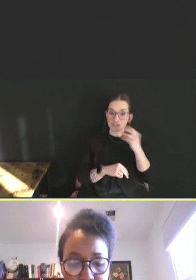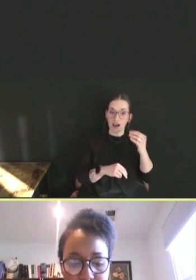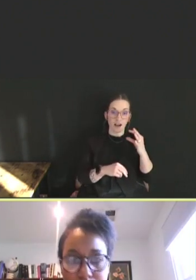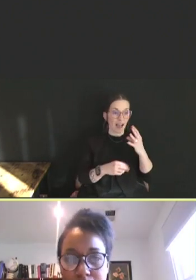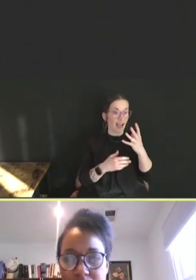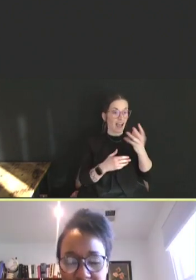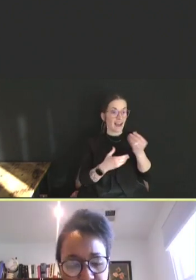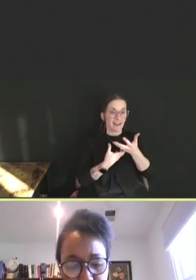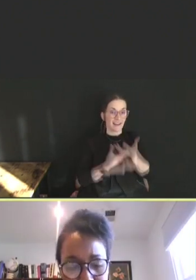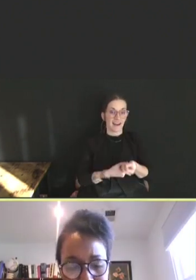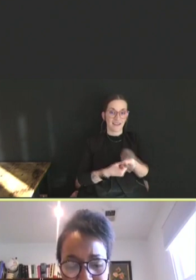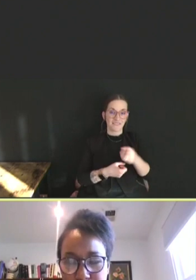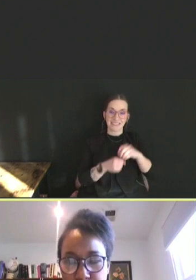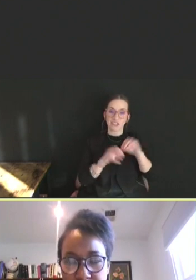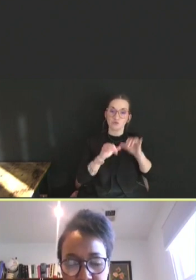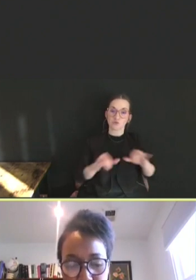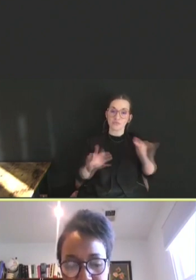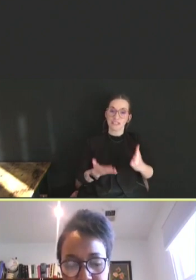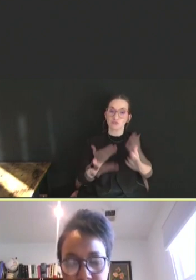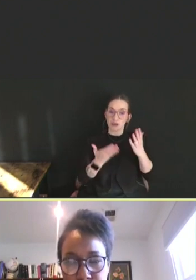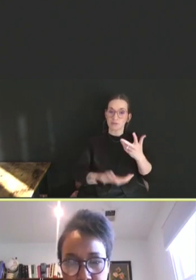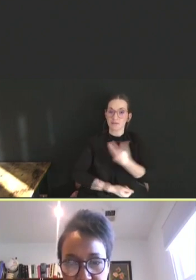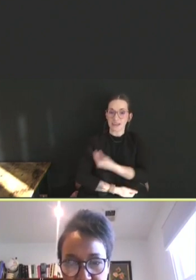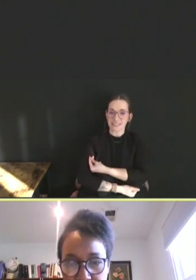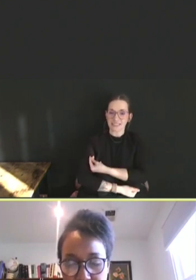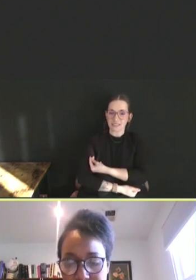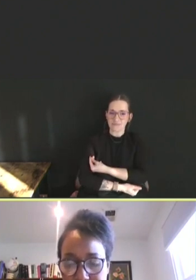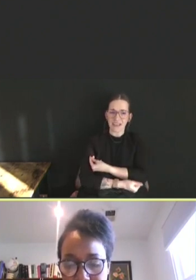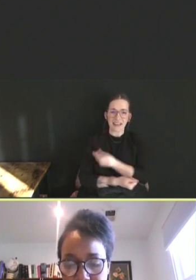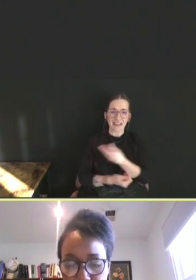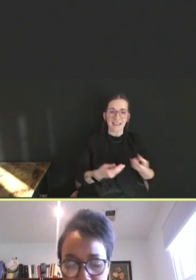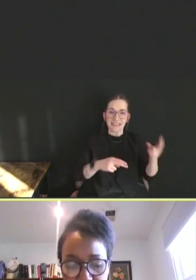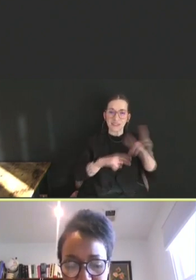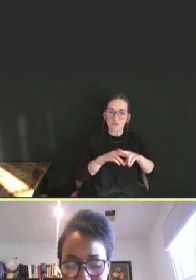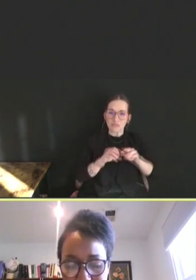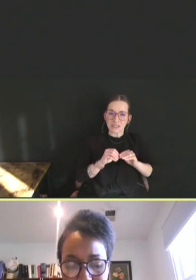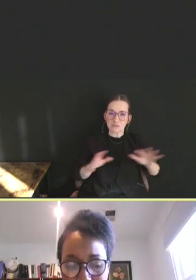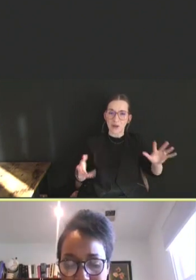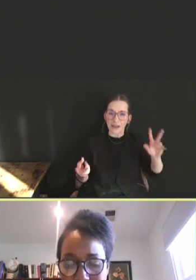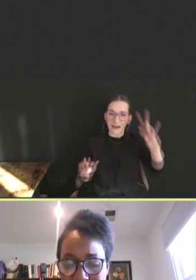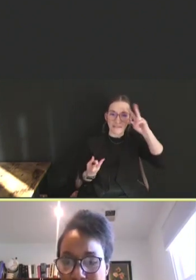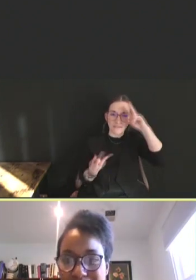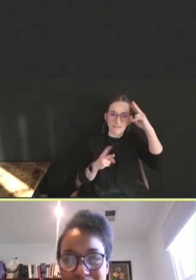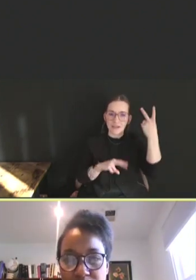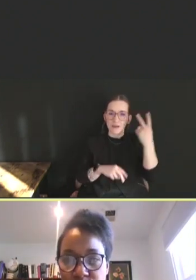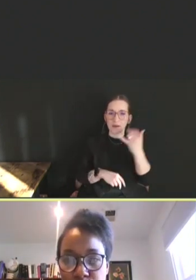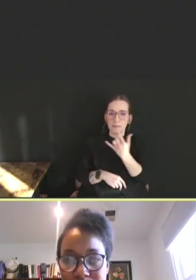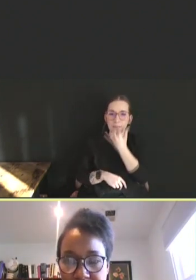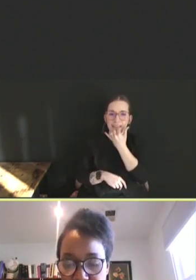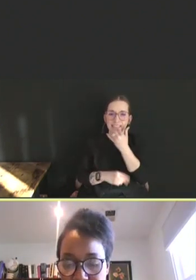The increasing spread of misinformation and disinformation and the mischaracterization